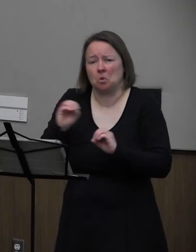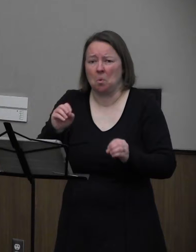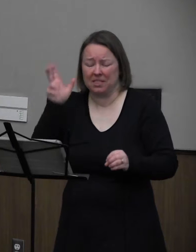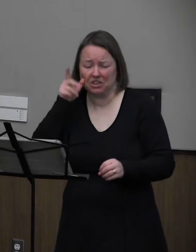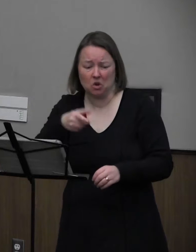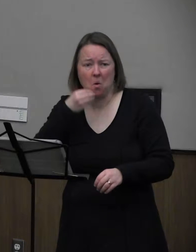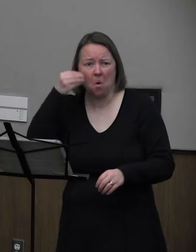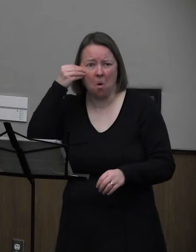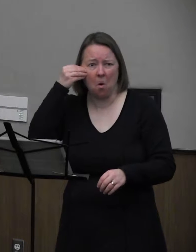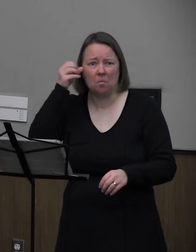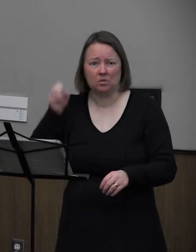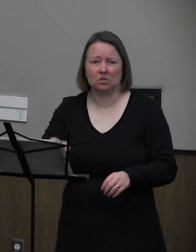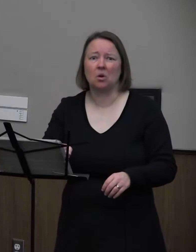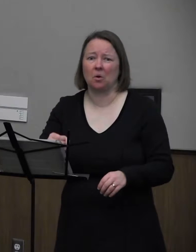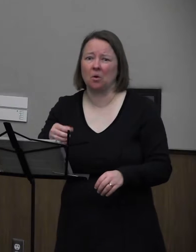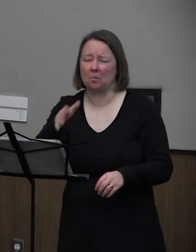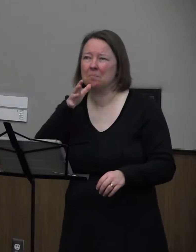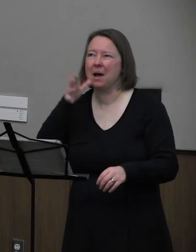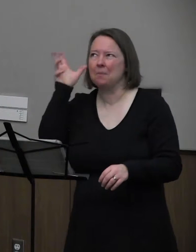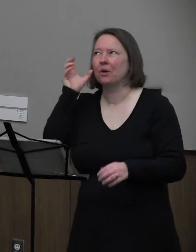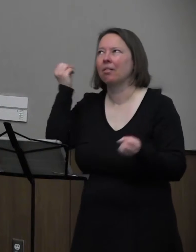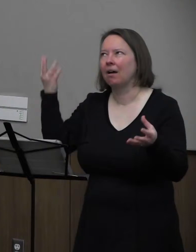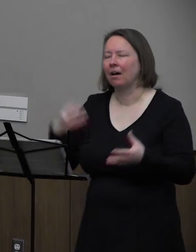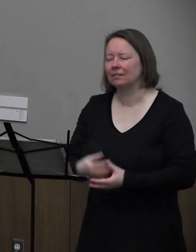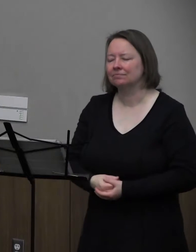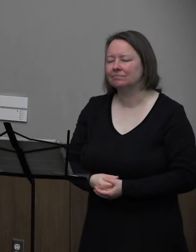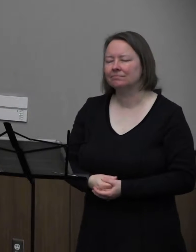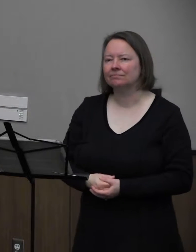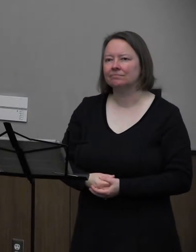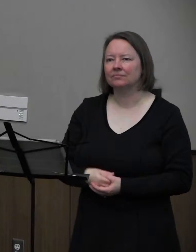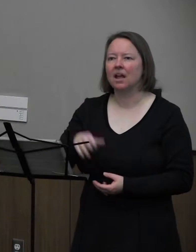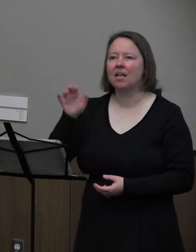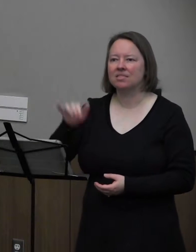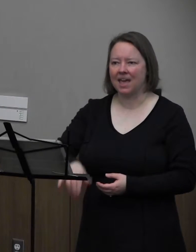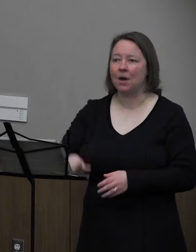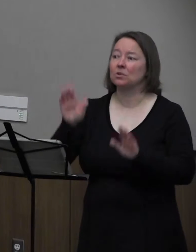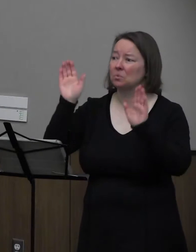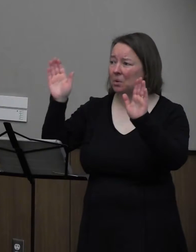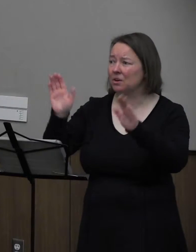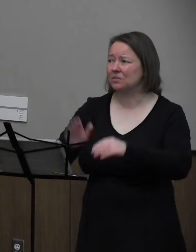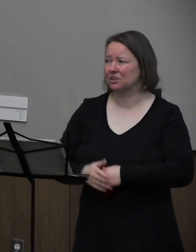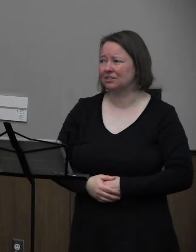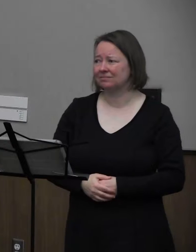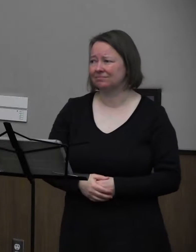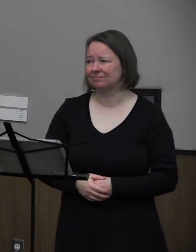So Mama got a lot of it. And that was wonderful.